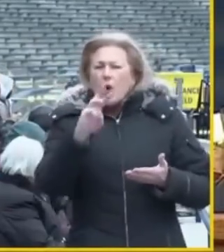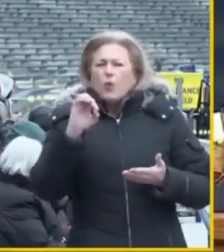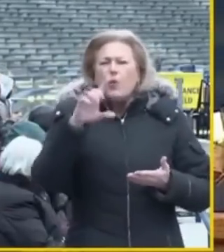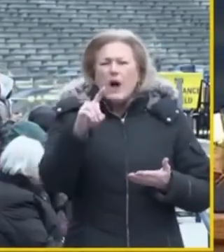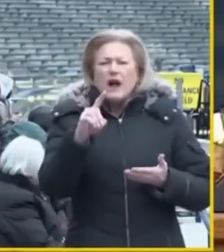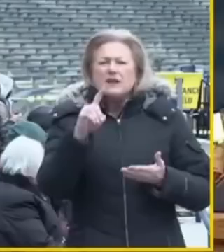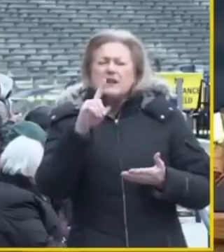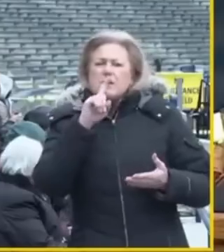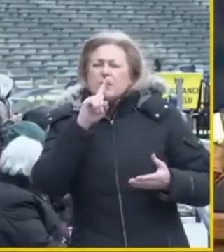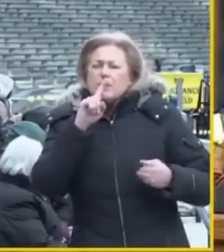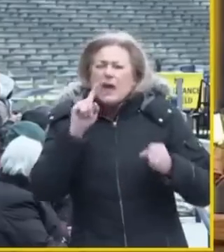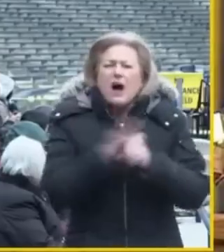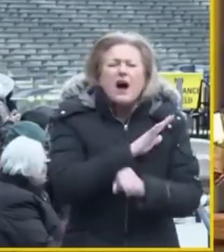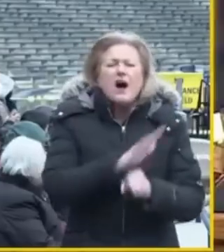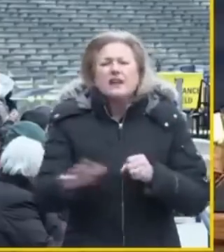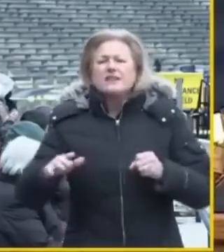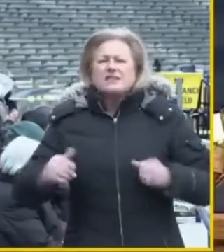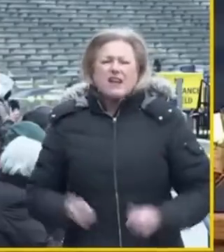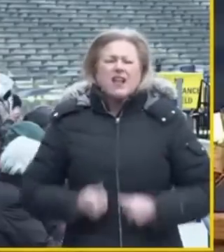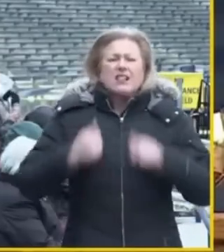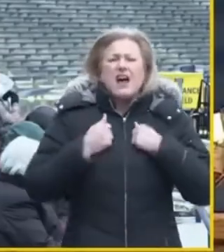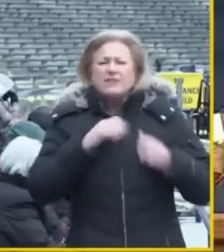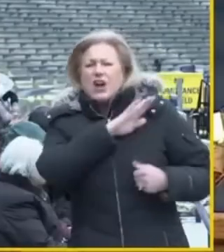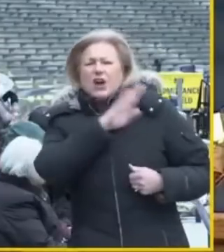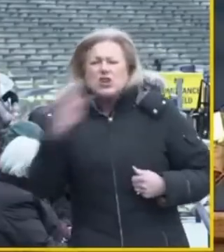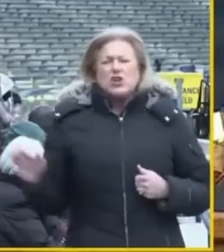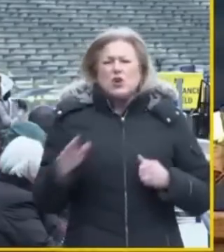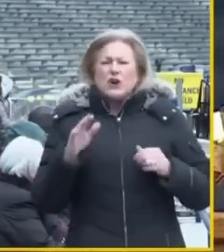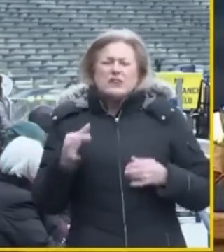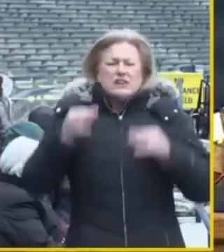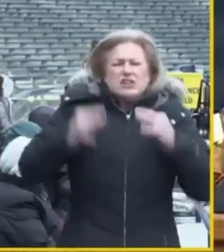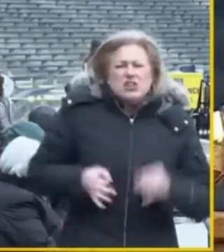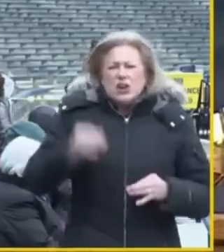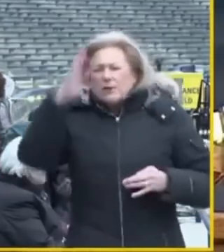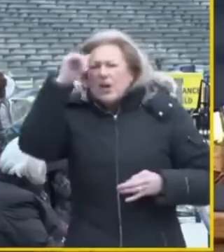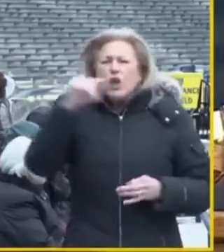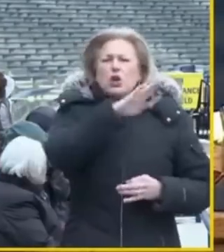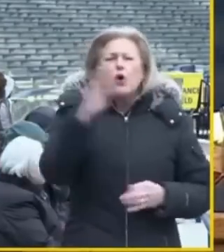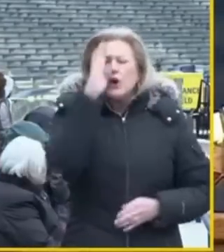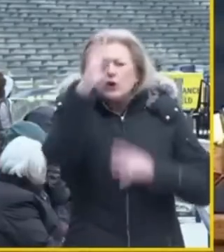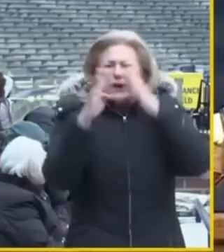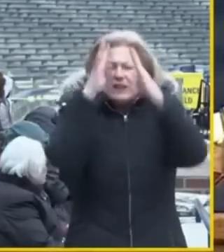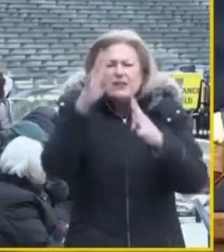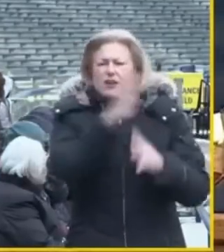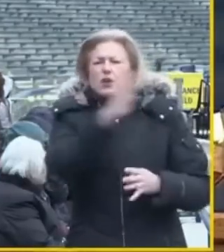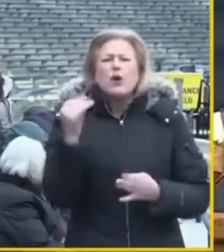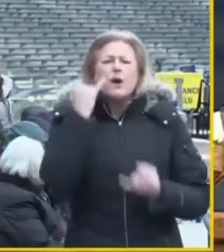and it's your authenticity, your determination, your creativity, and your imagination,